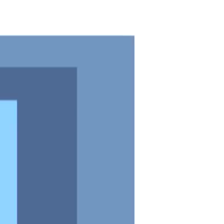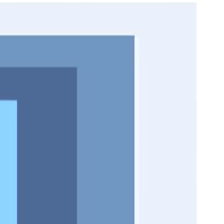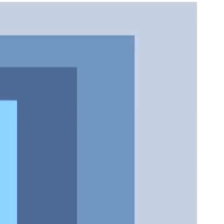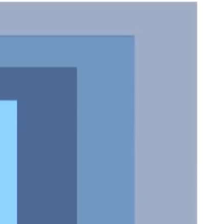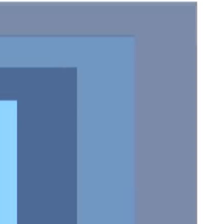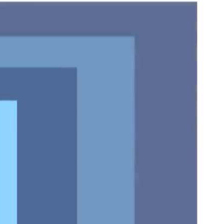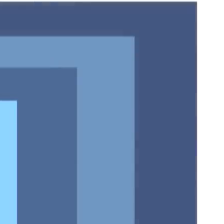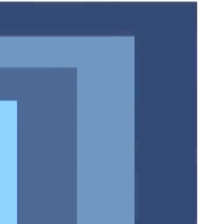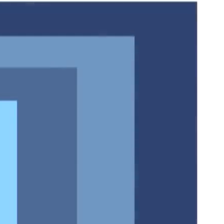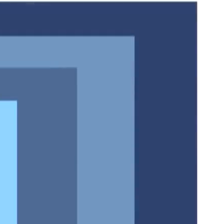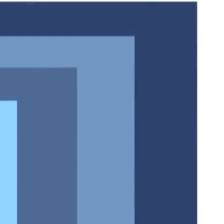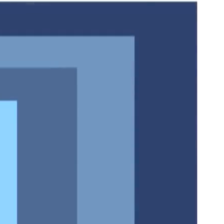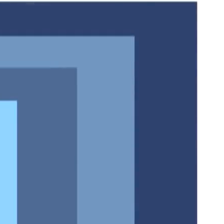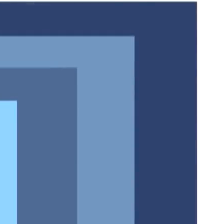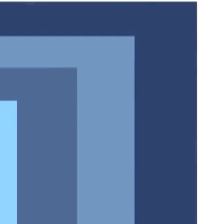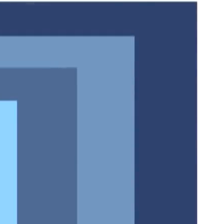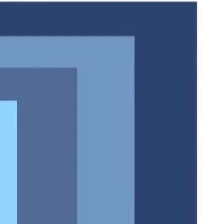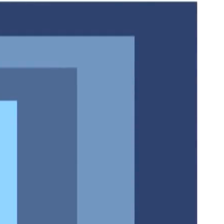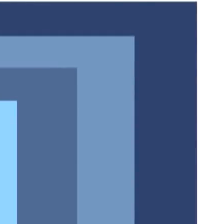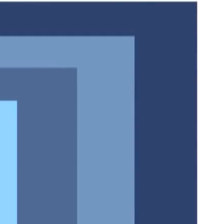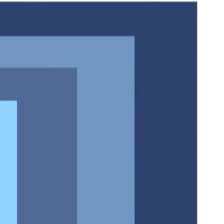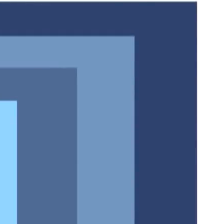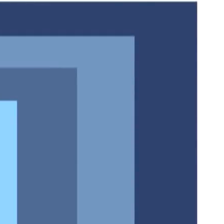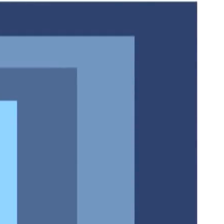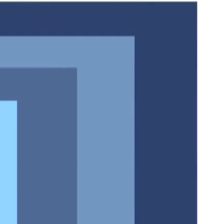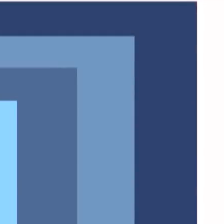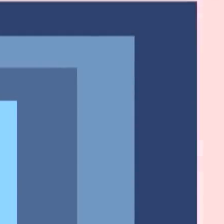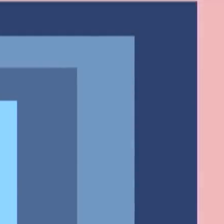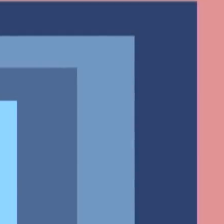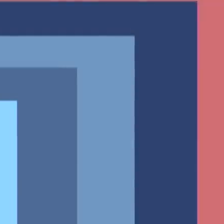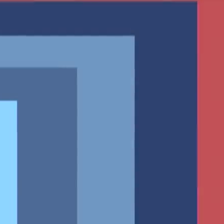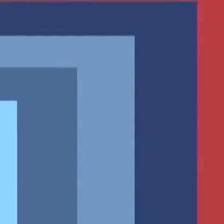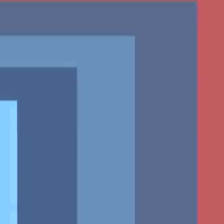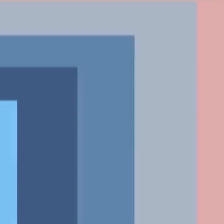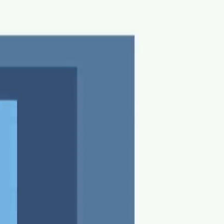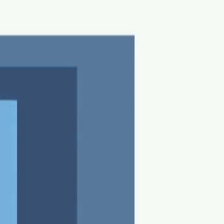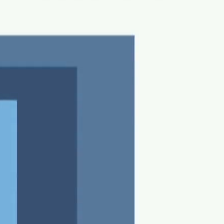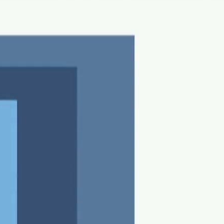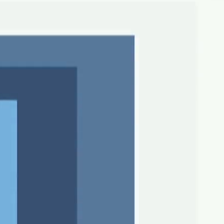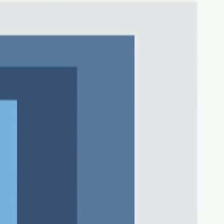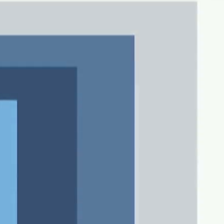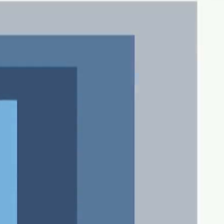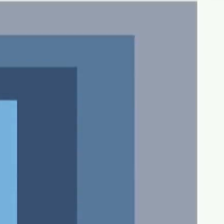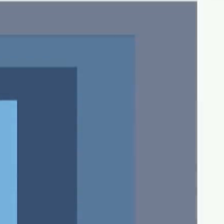INTO CRITICAL CARE BEDS, ENDING OUTPATIENT SURGERIES THAT ARE NOT CONNECTED TO HOSPITALS AND USING THOSE FACILITIES FOR